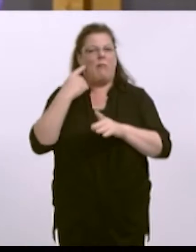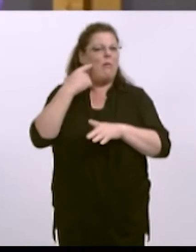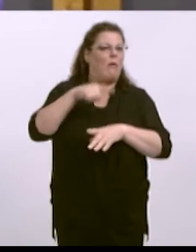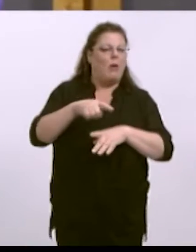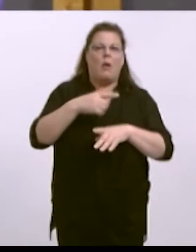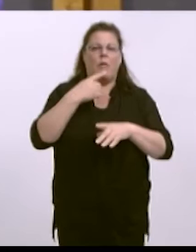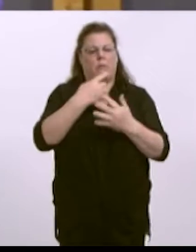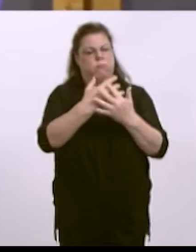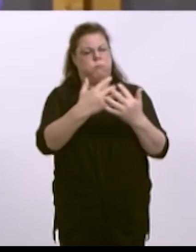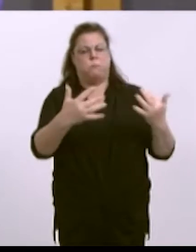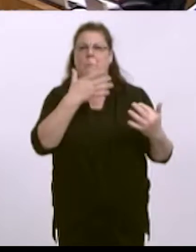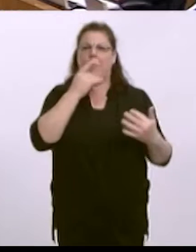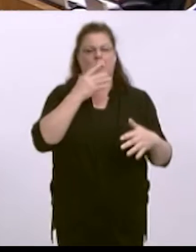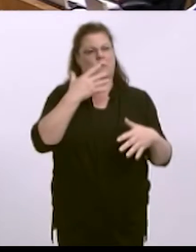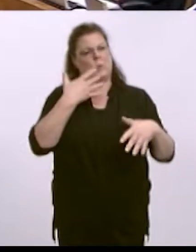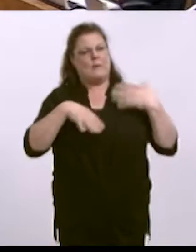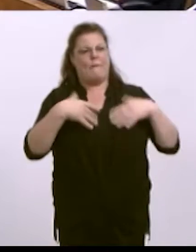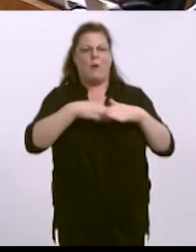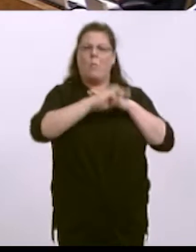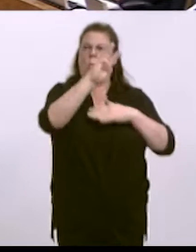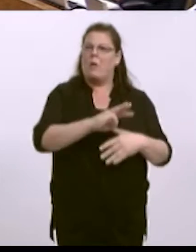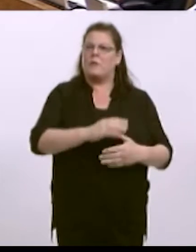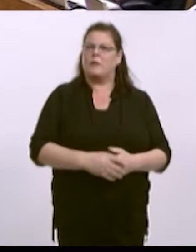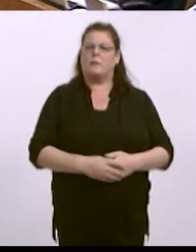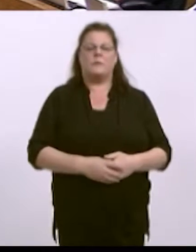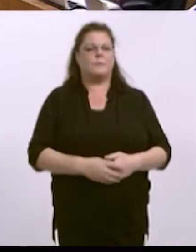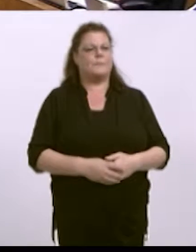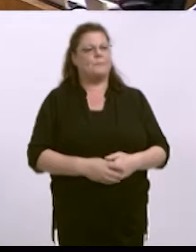tens and tens of thousands of people in Wales? Carwyn Jones: In Haverfordwest on Thursday